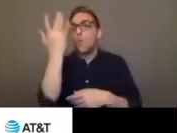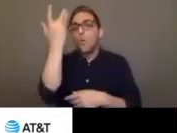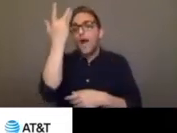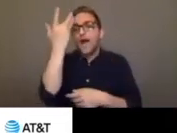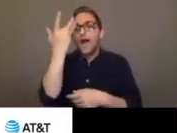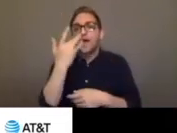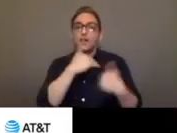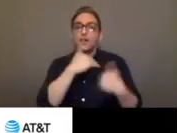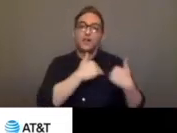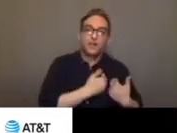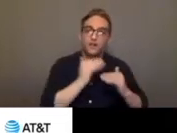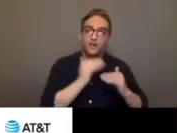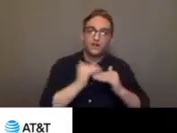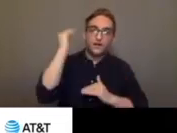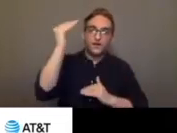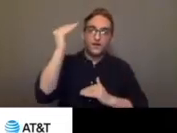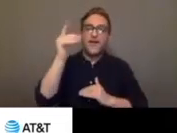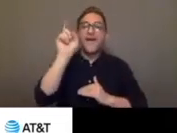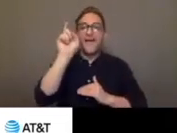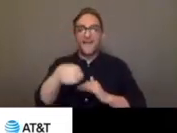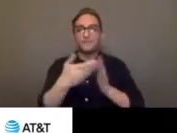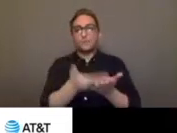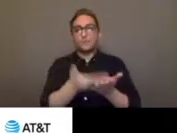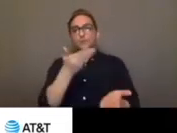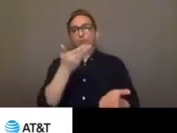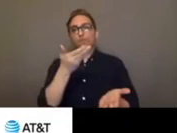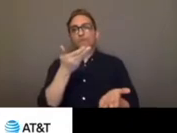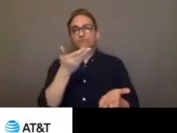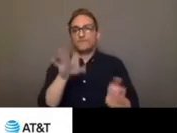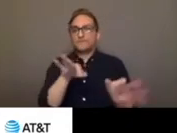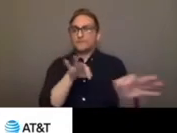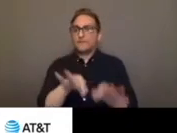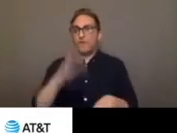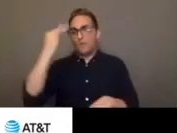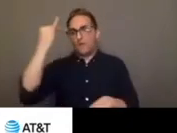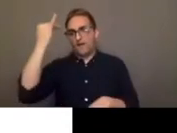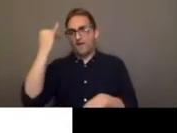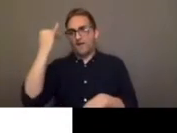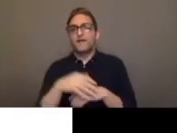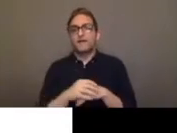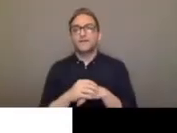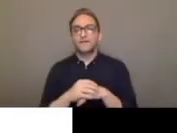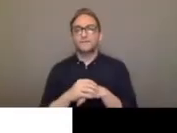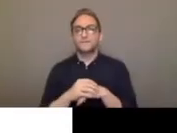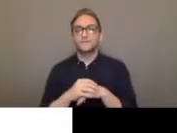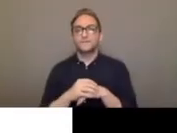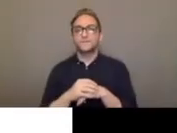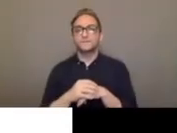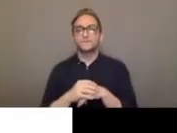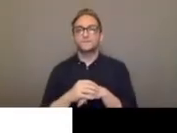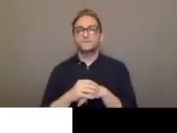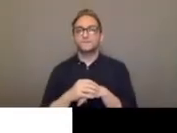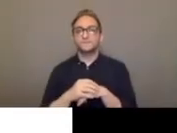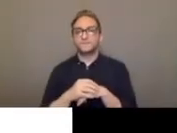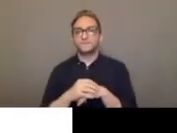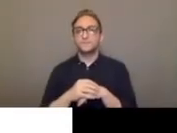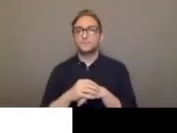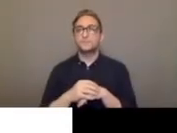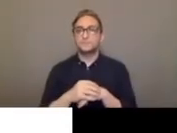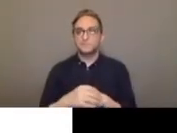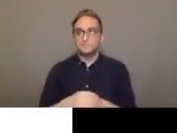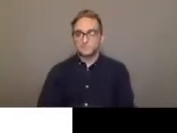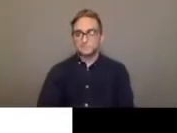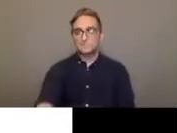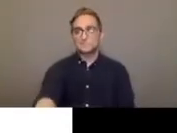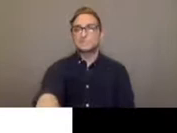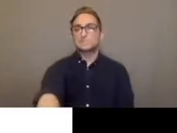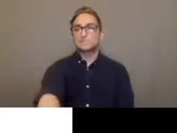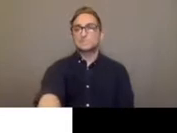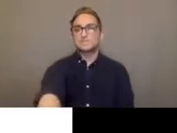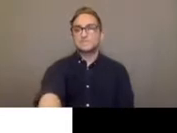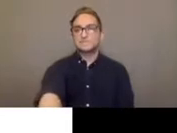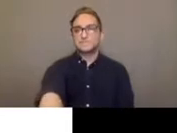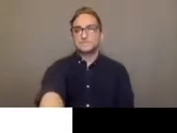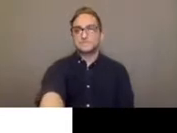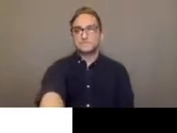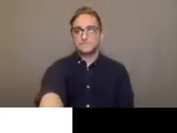is specific burden on state and local government. Modifications to policies we talked about,